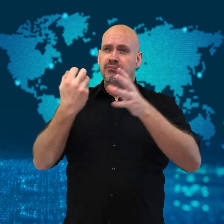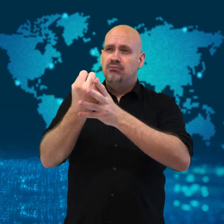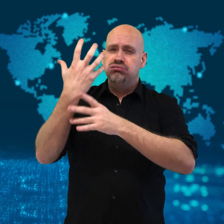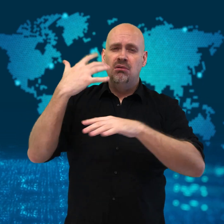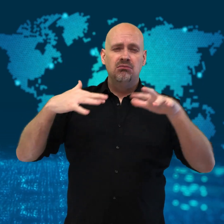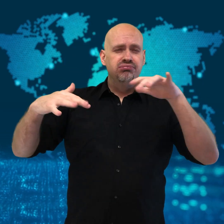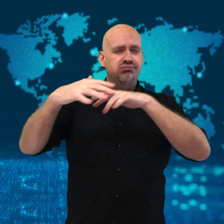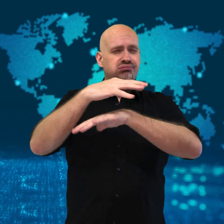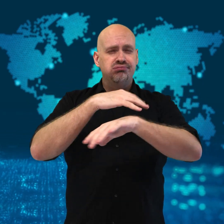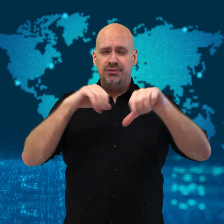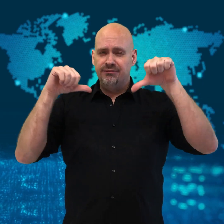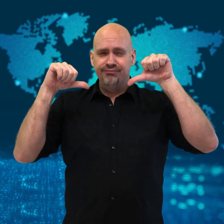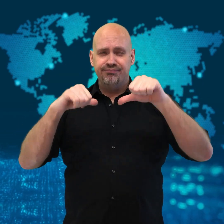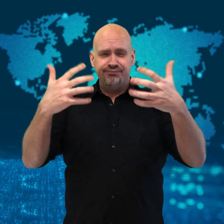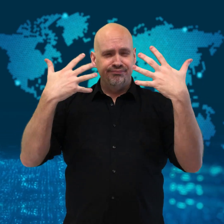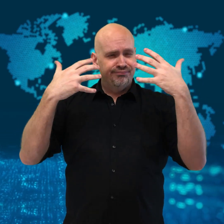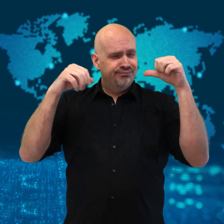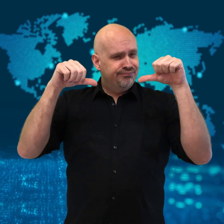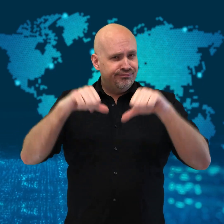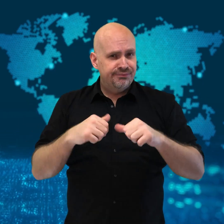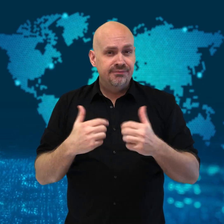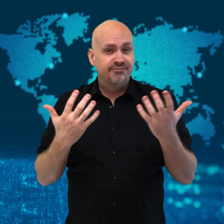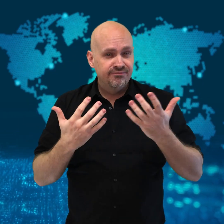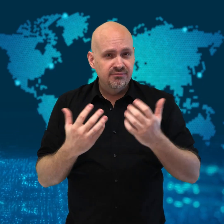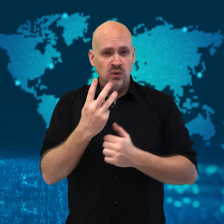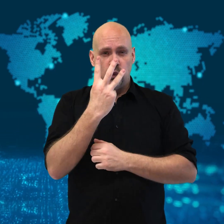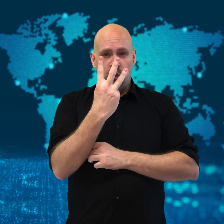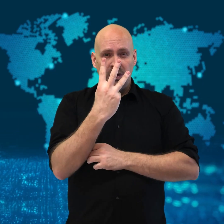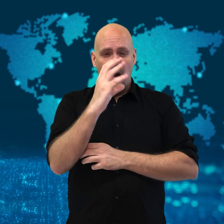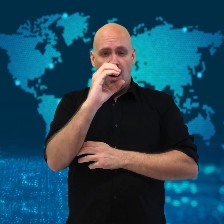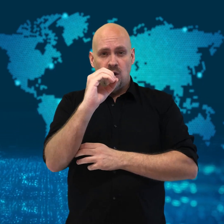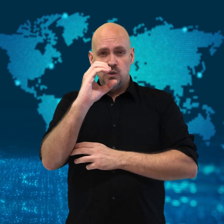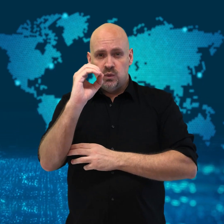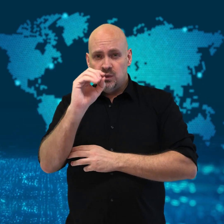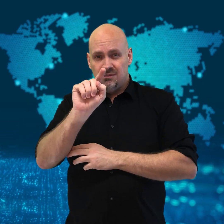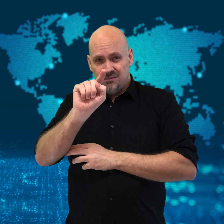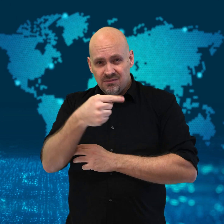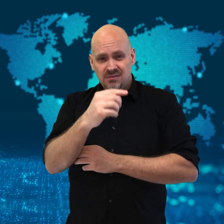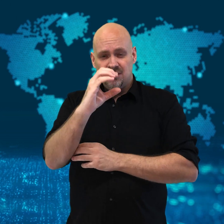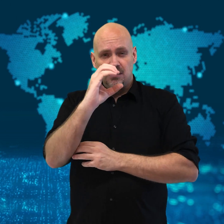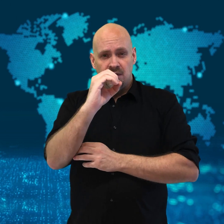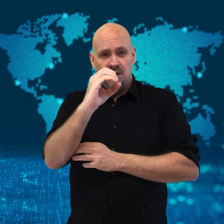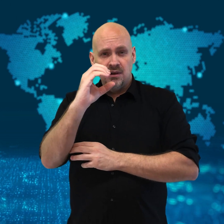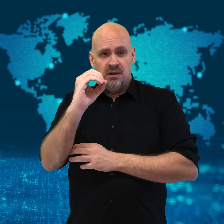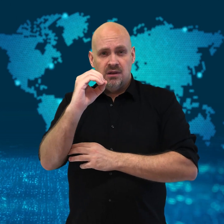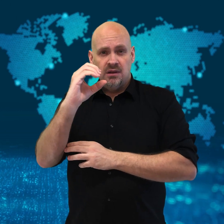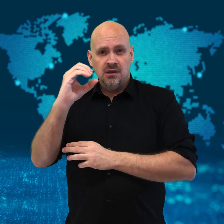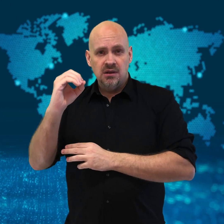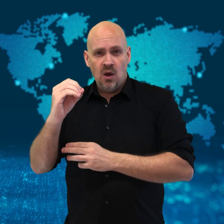with almost 300,000 tons of chemical waste dumped.